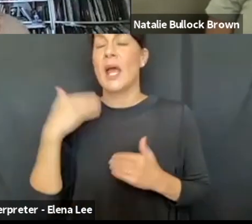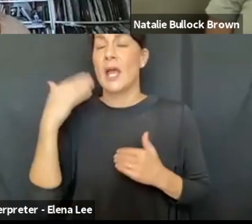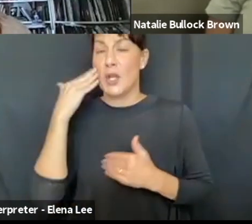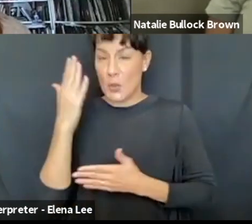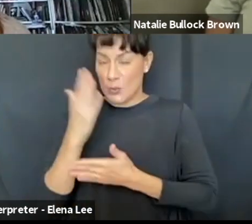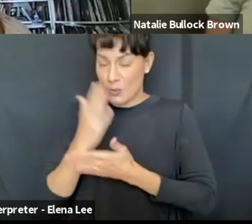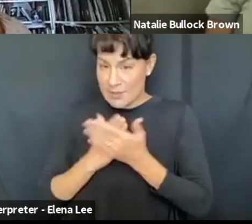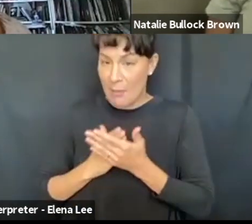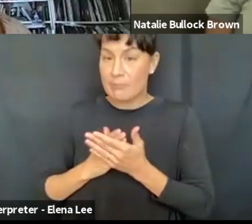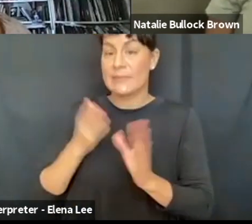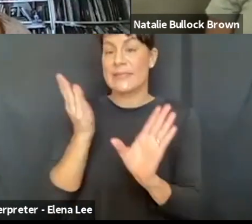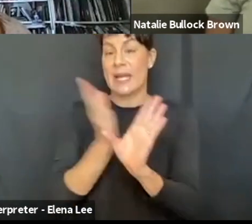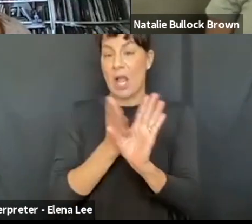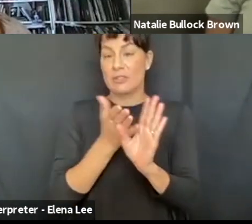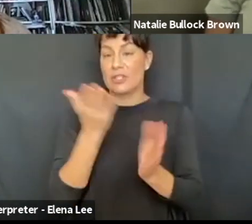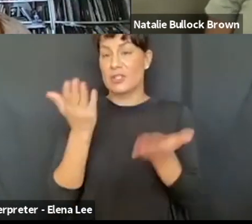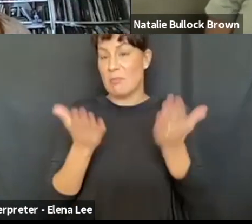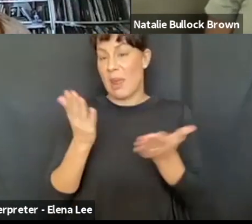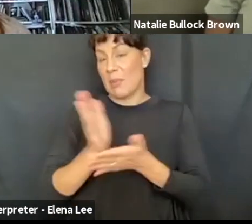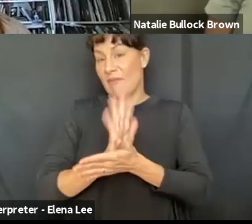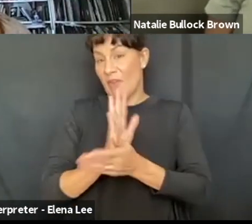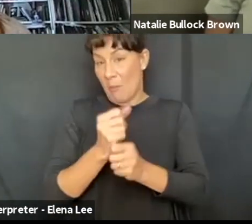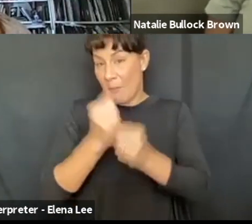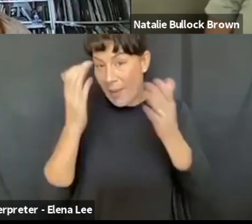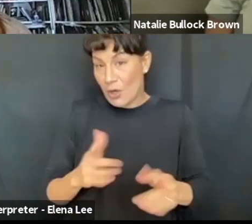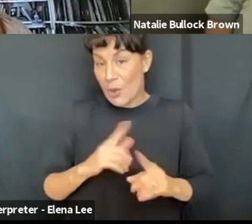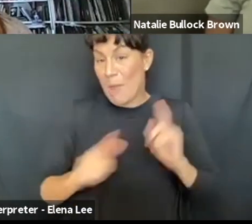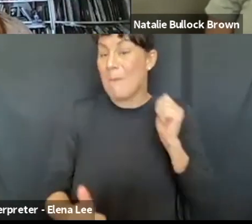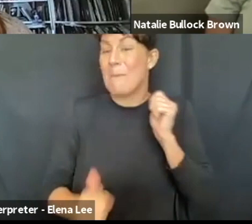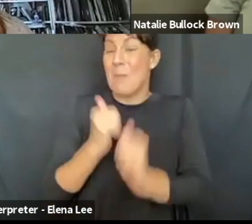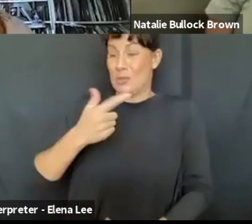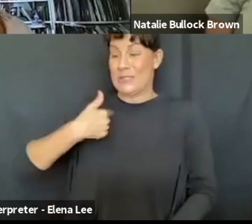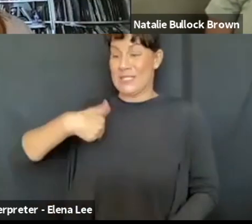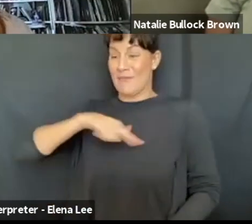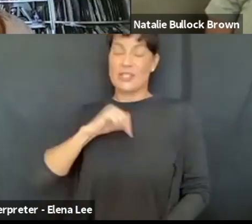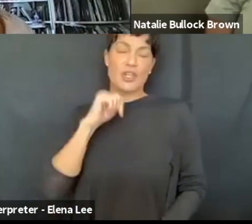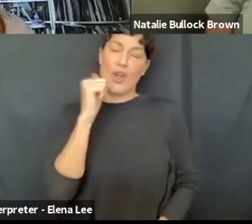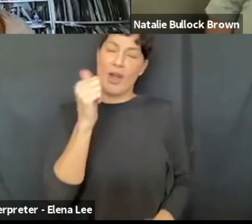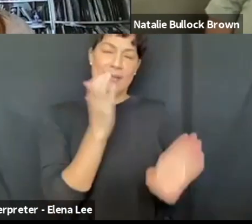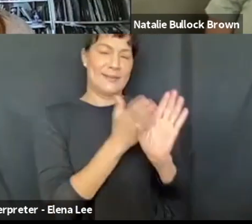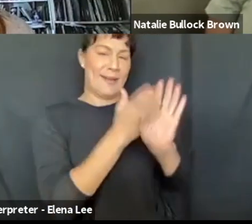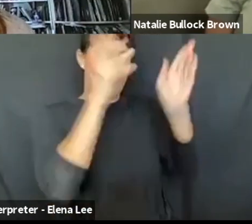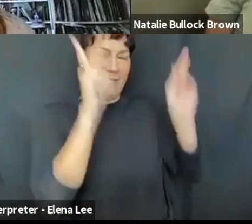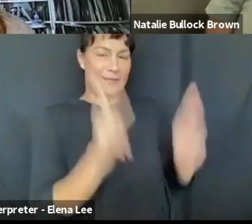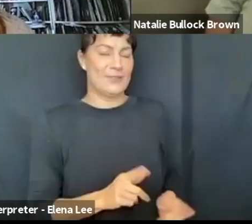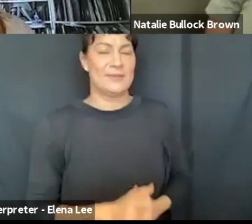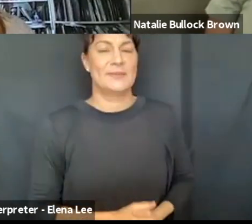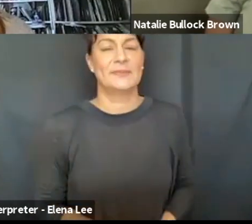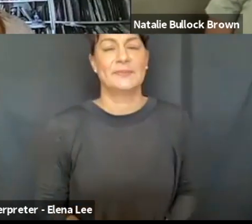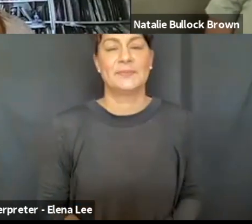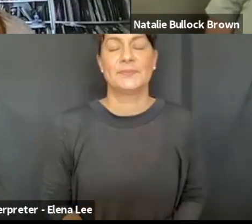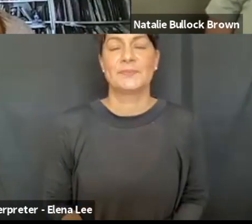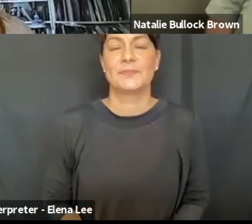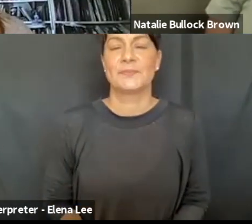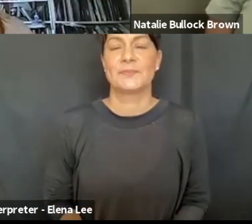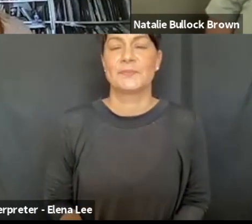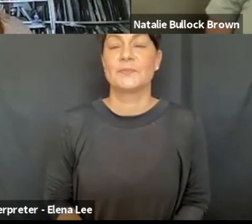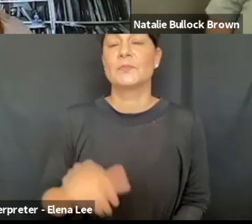but most of us are not psychologists, Andrés. Yeah, I'd like to add, I mean, part of the discussion